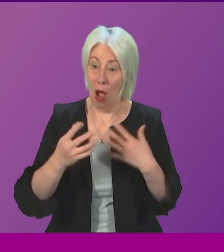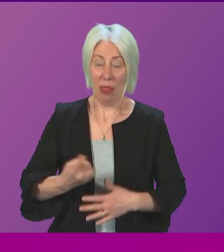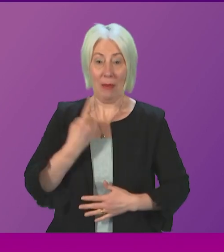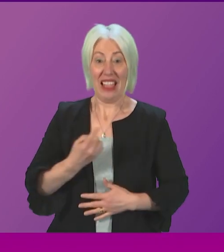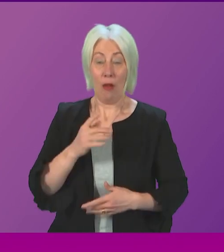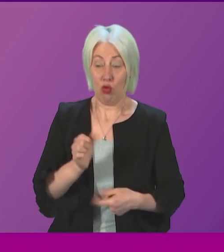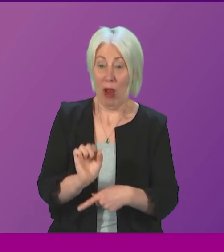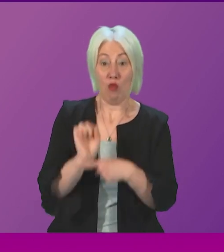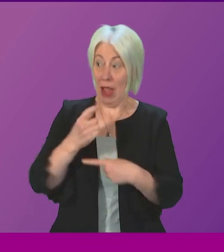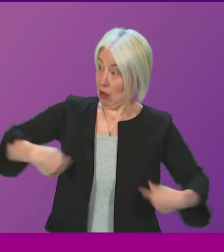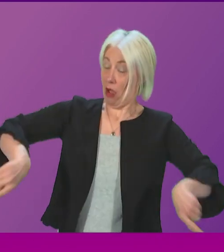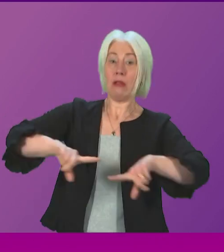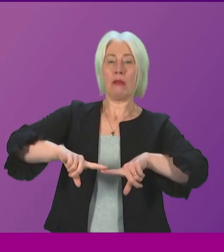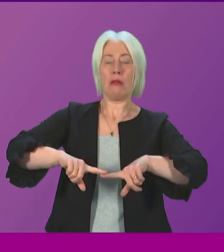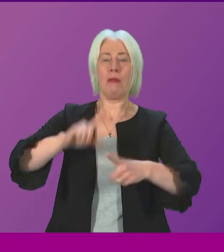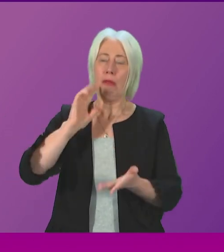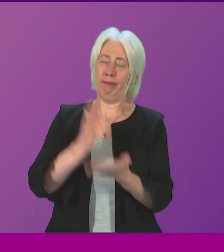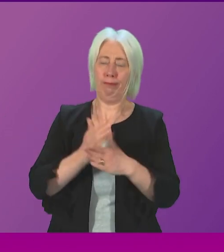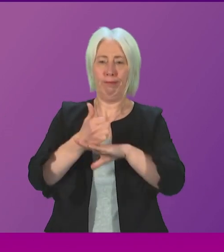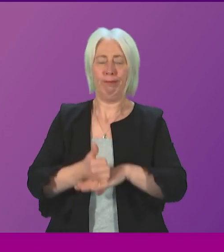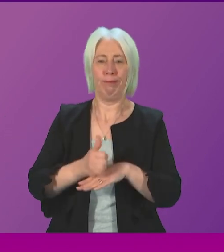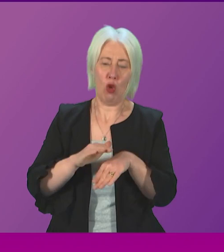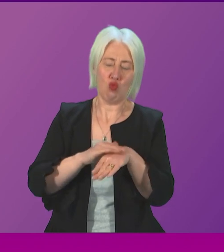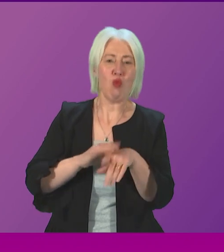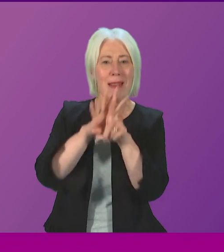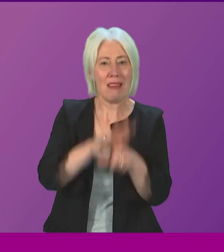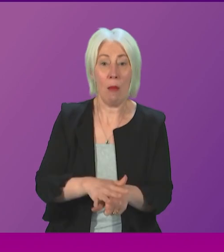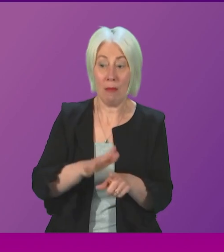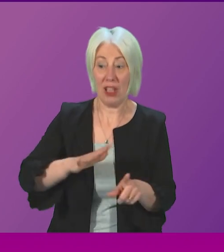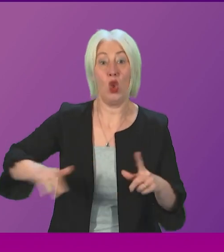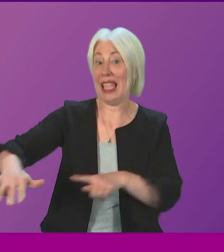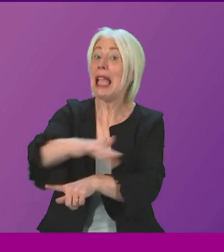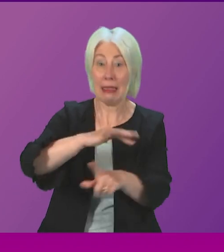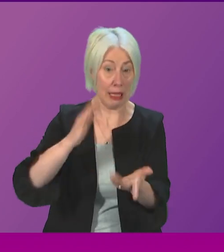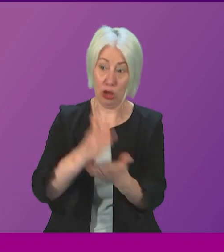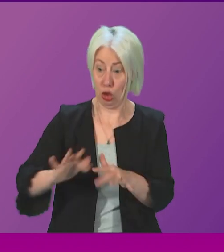is no doubt that institutional racism exists in our society.